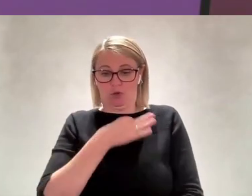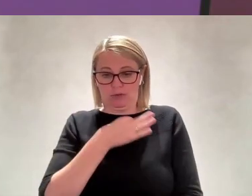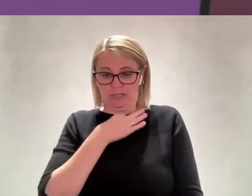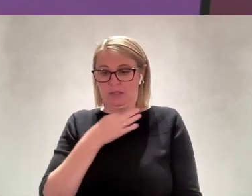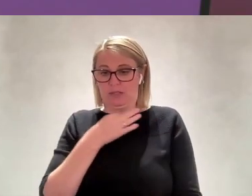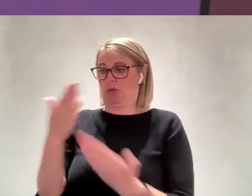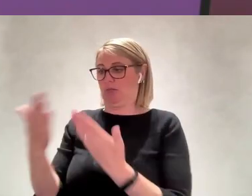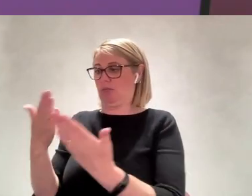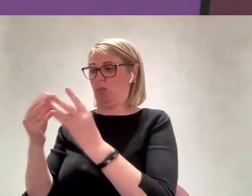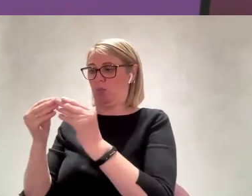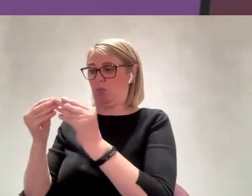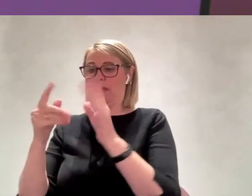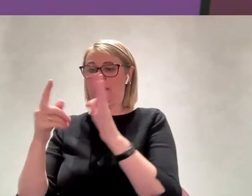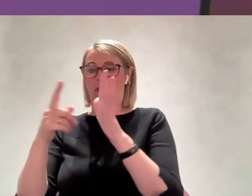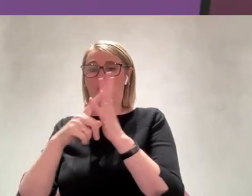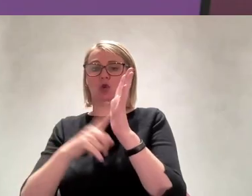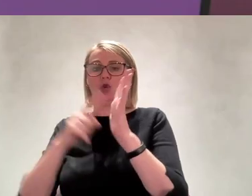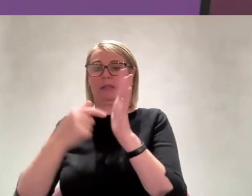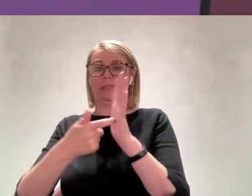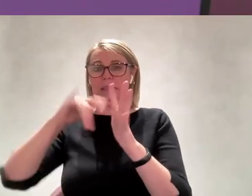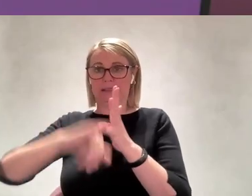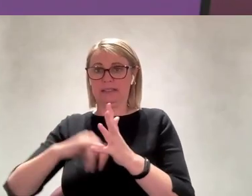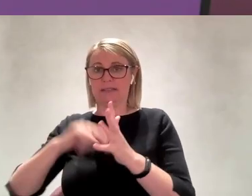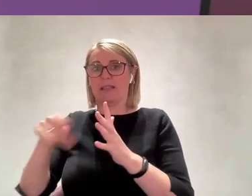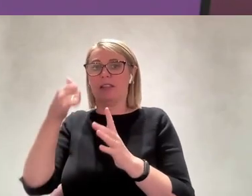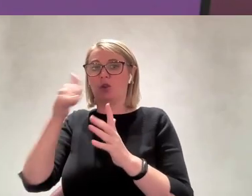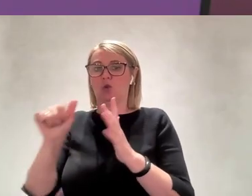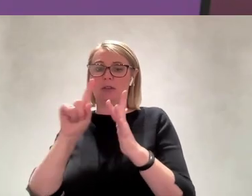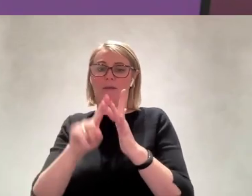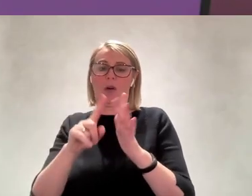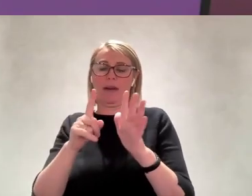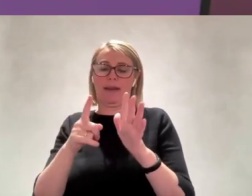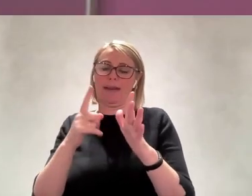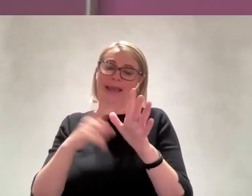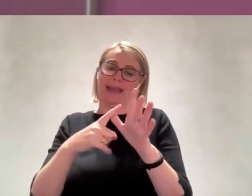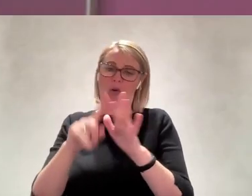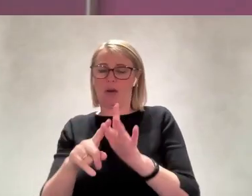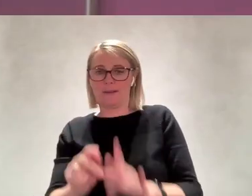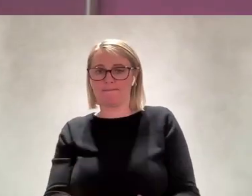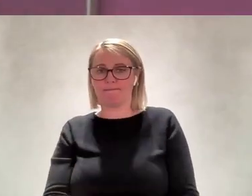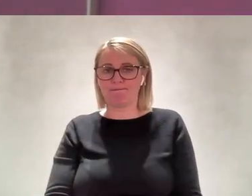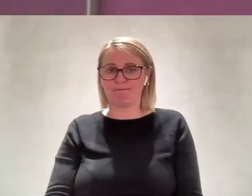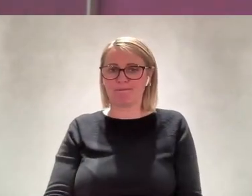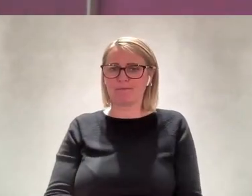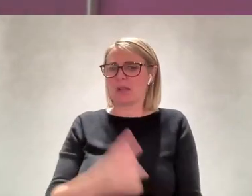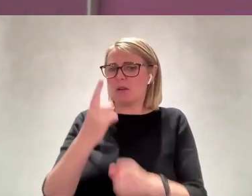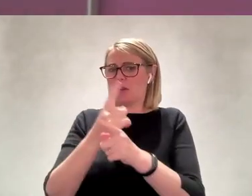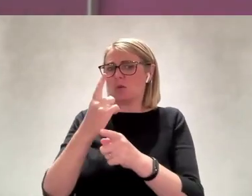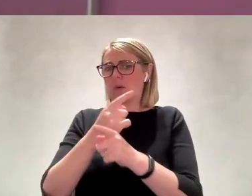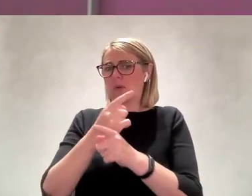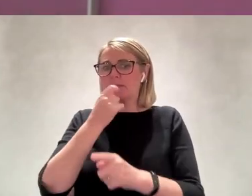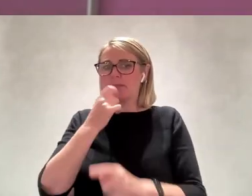versus utility when it comes to regulators and their use of AI? Yeah, I mean, I think I touched on them in my presentation.